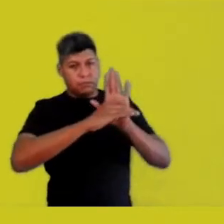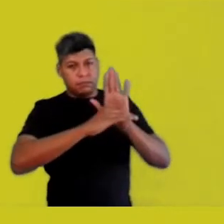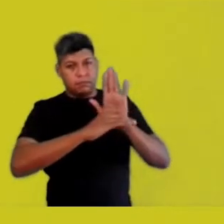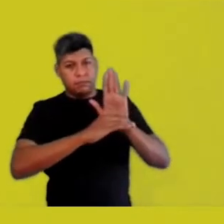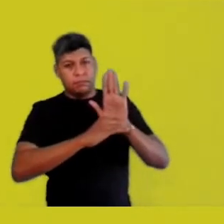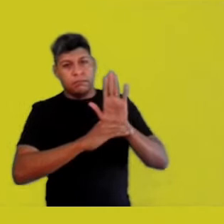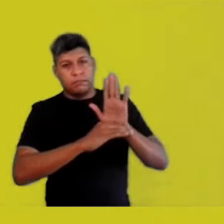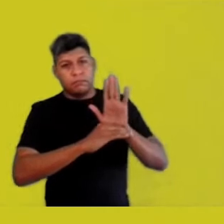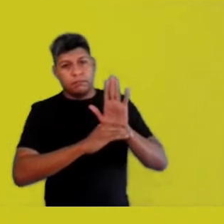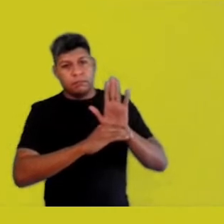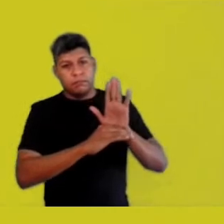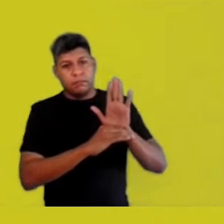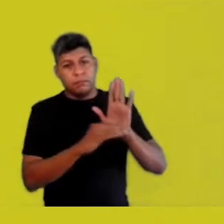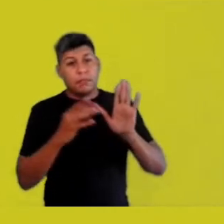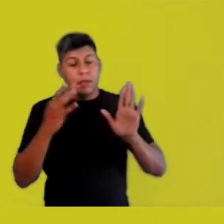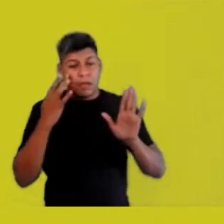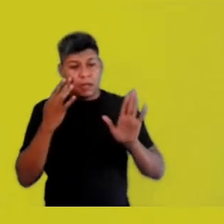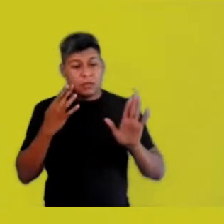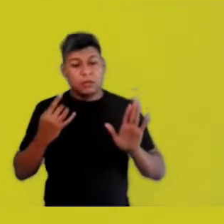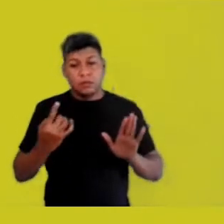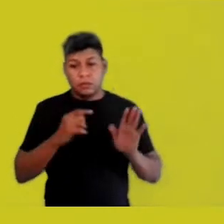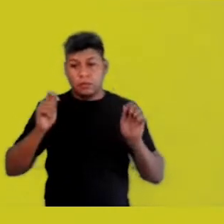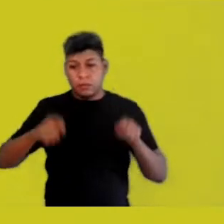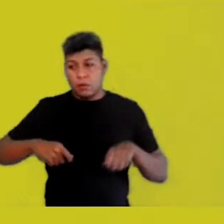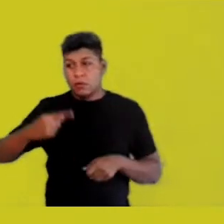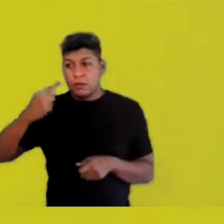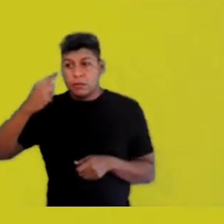I think we can think about a few things.